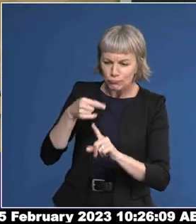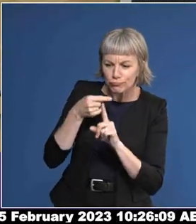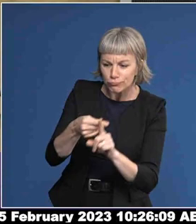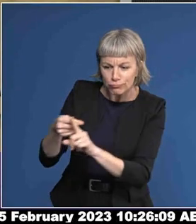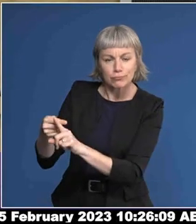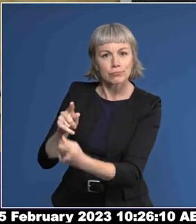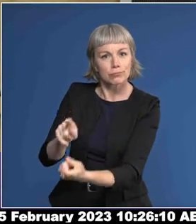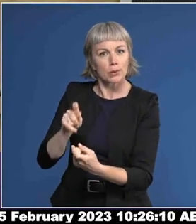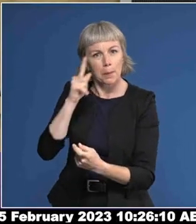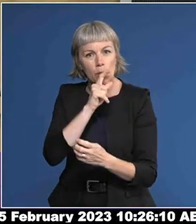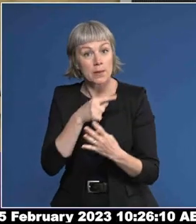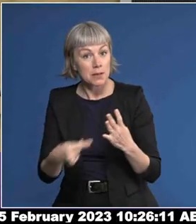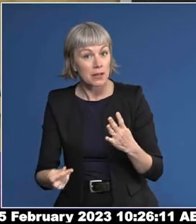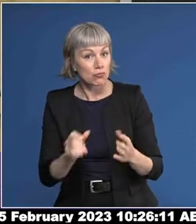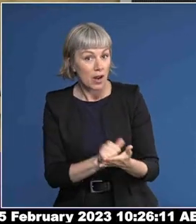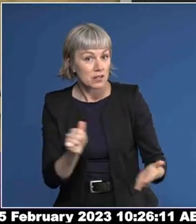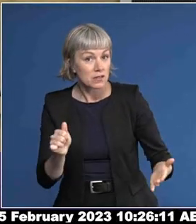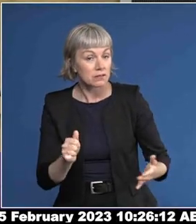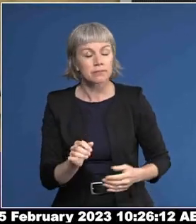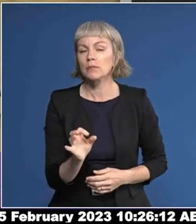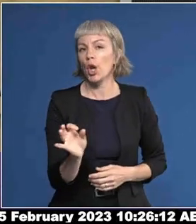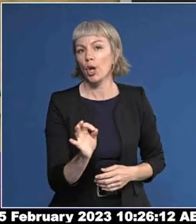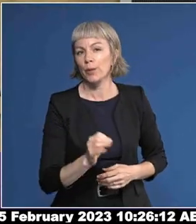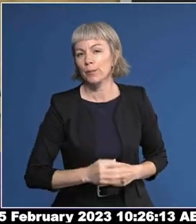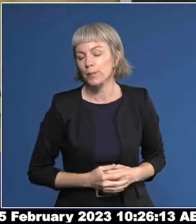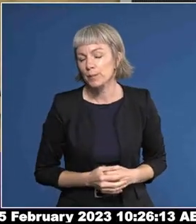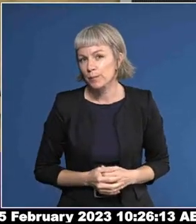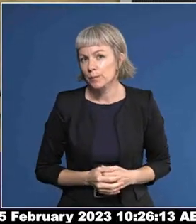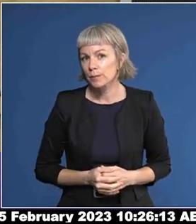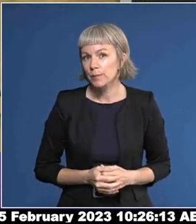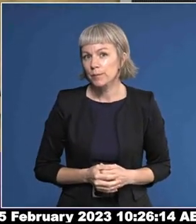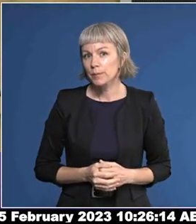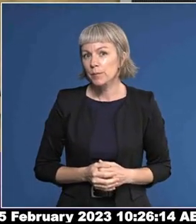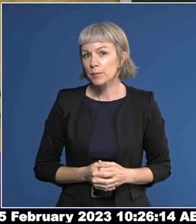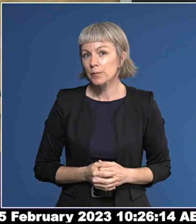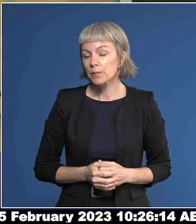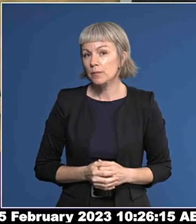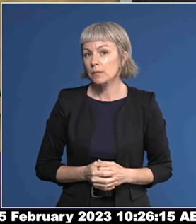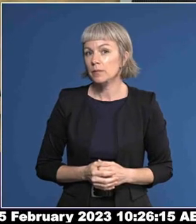No. MS EASTMAN: In terms of then employing a person with disability, do each